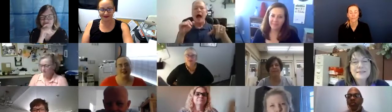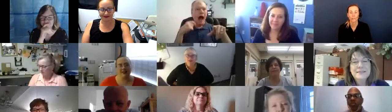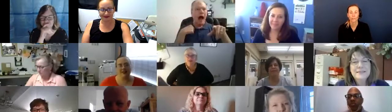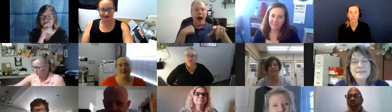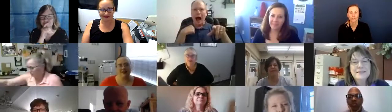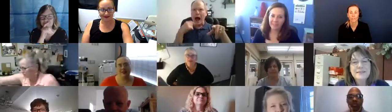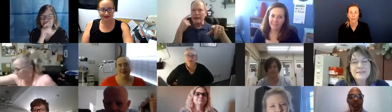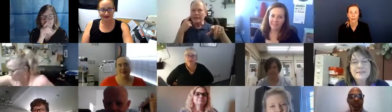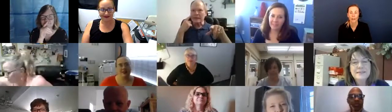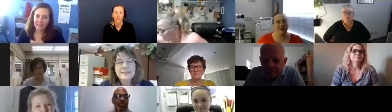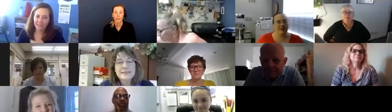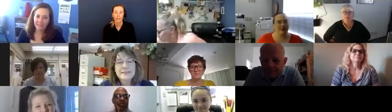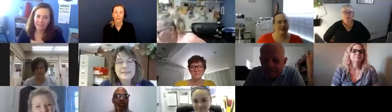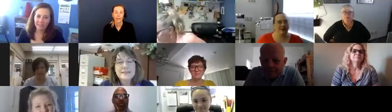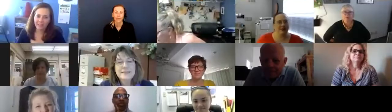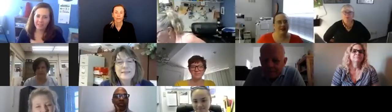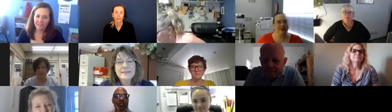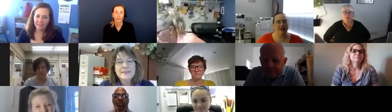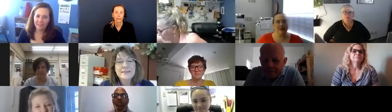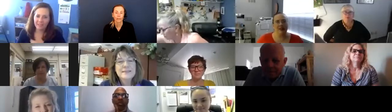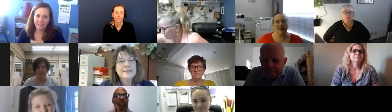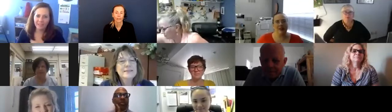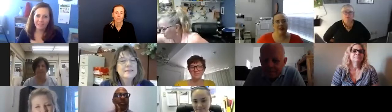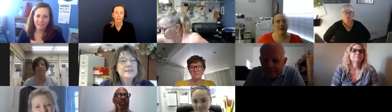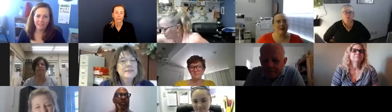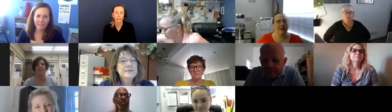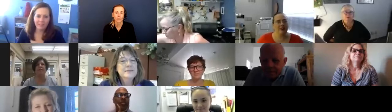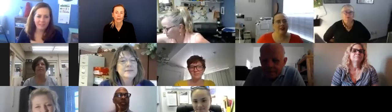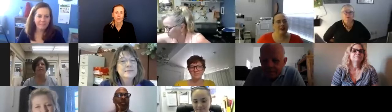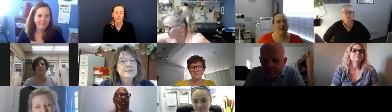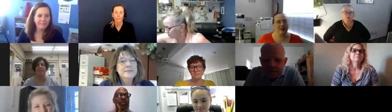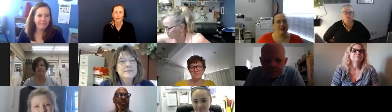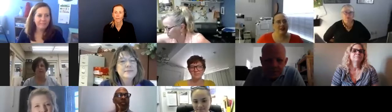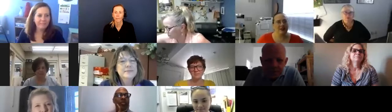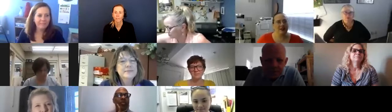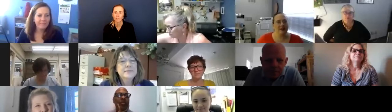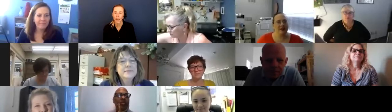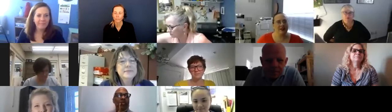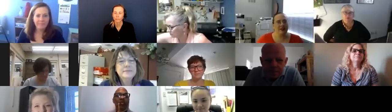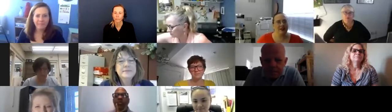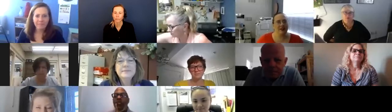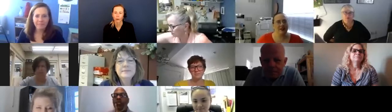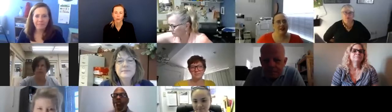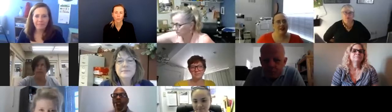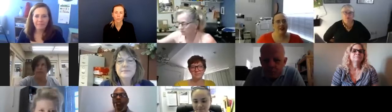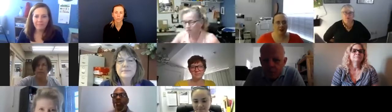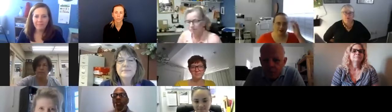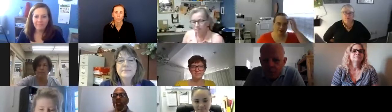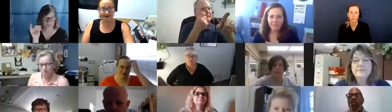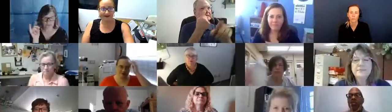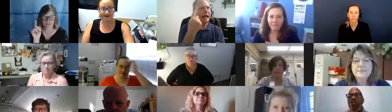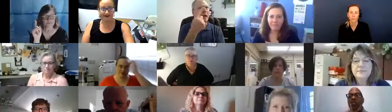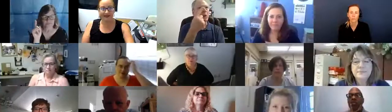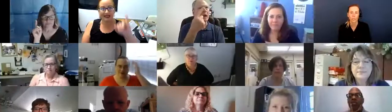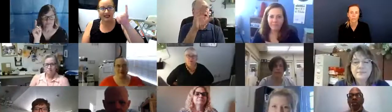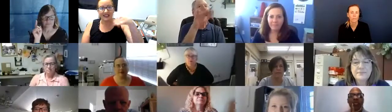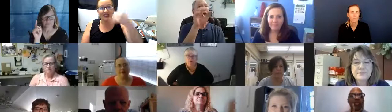Tom: I think..(off-screen) am I missing anyone? Am I missing anyone?